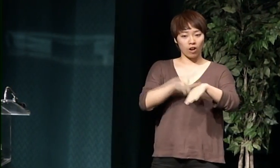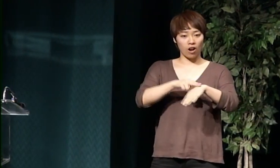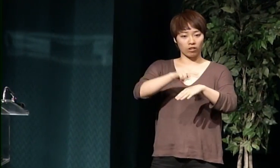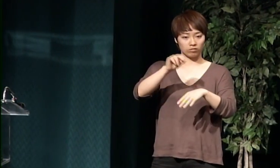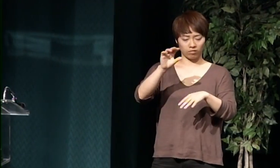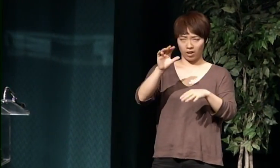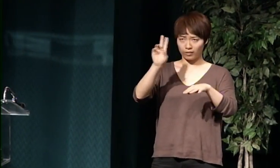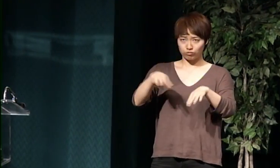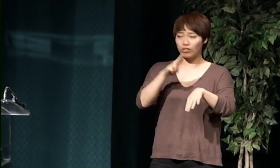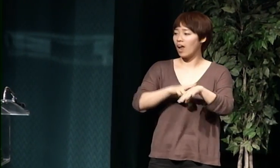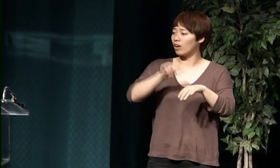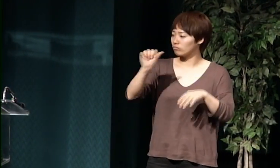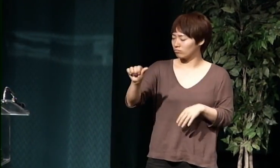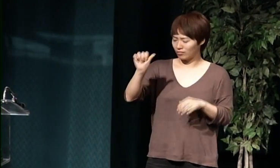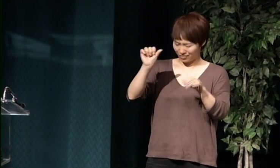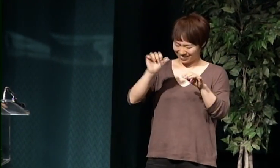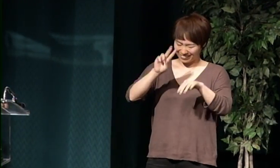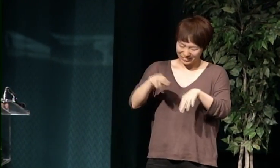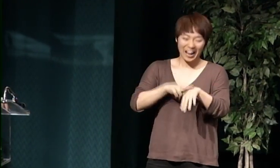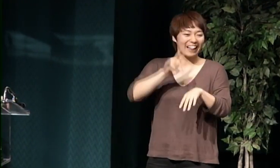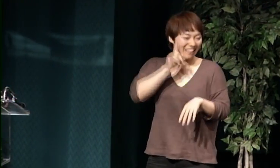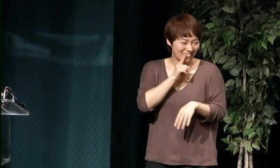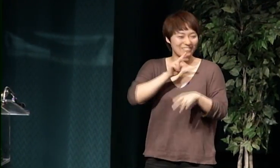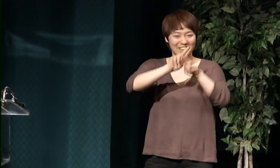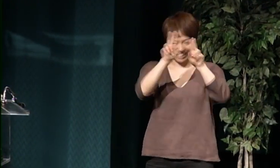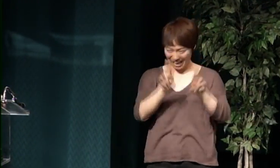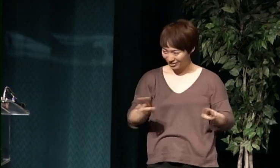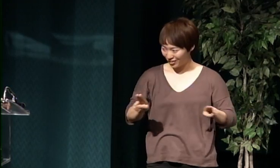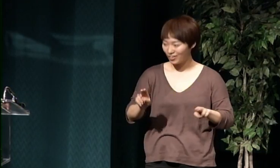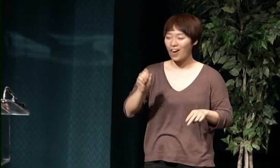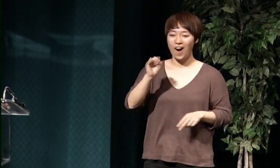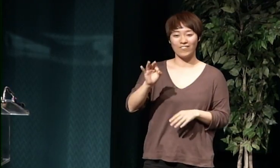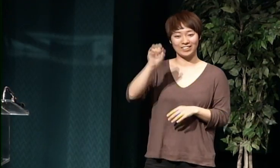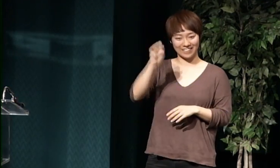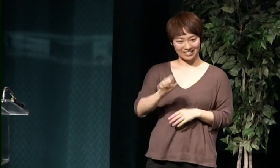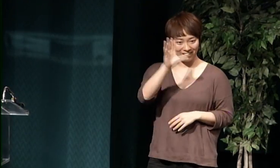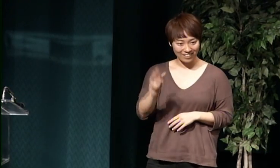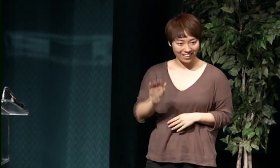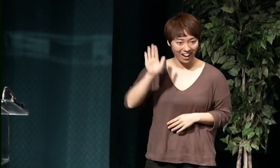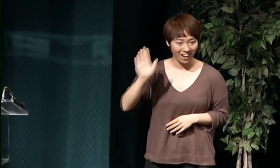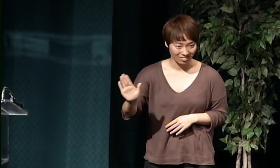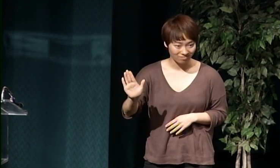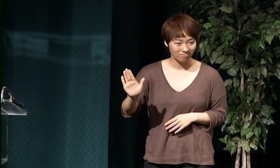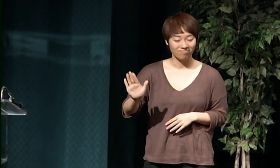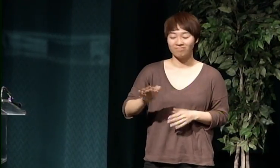of the Deaf Federation of South Africa.